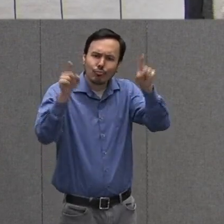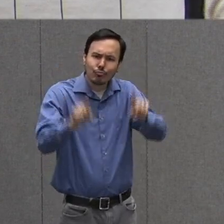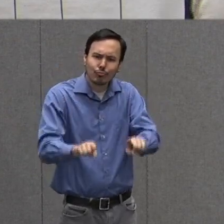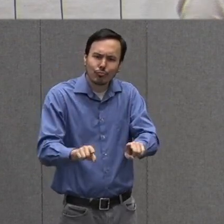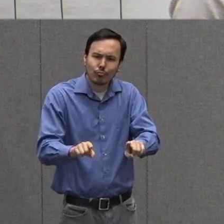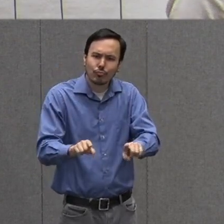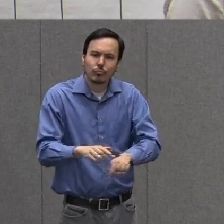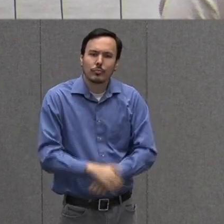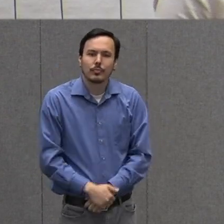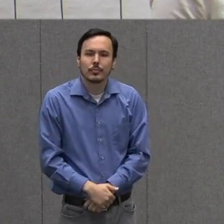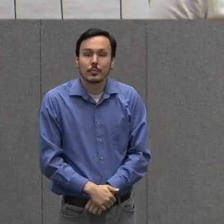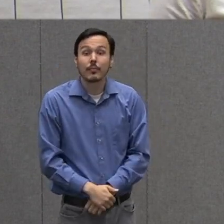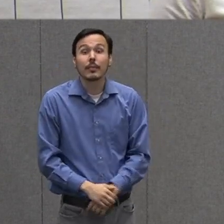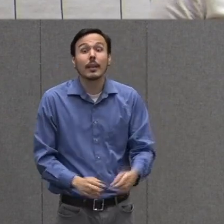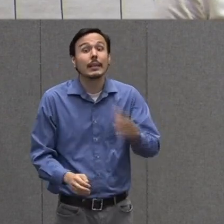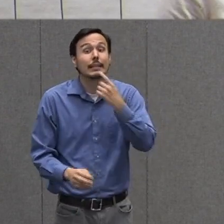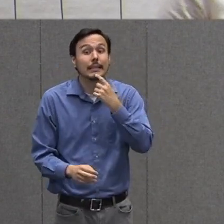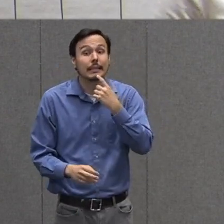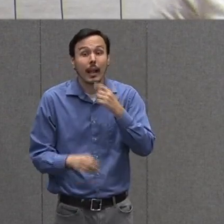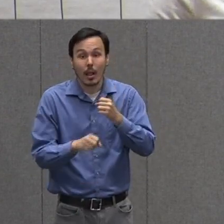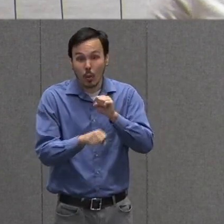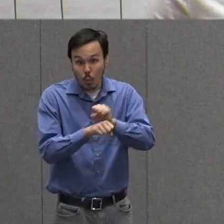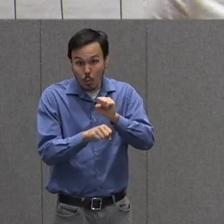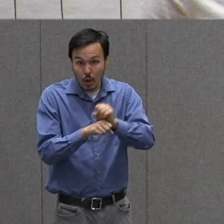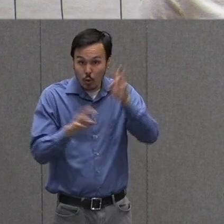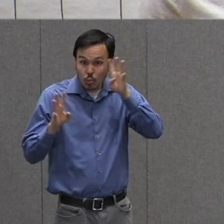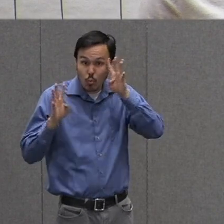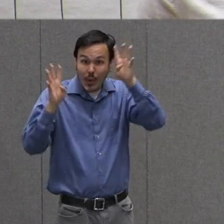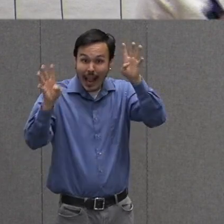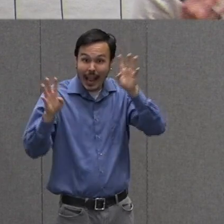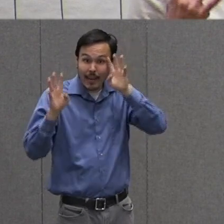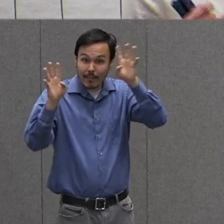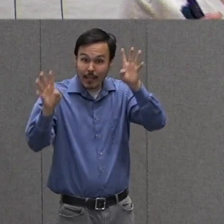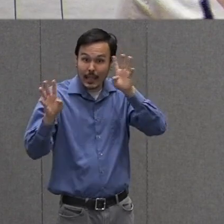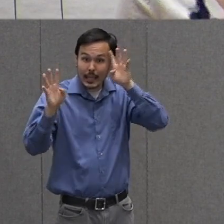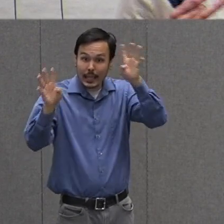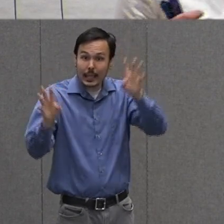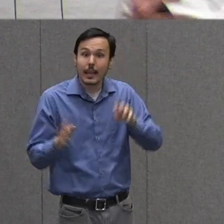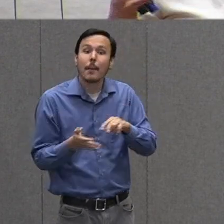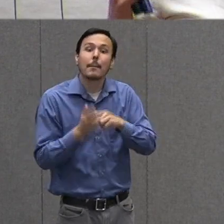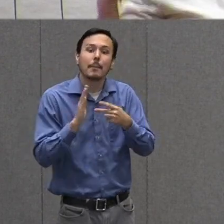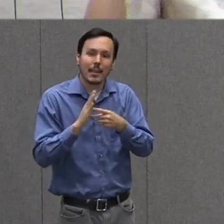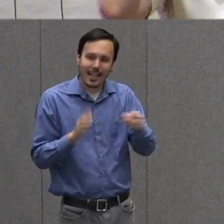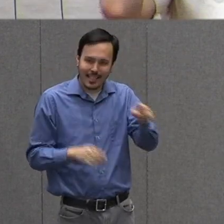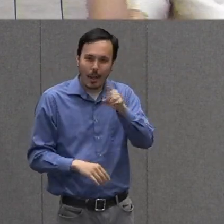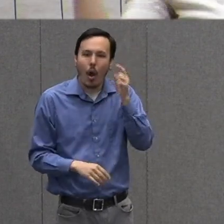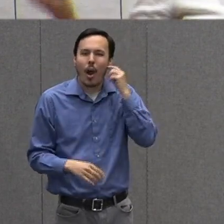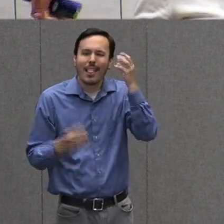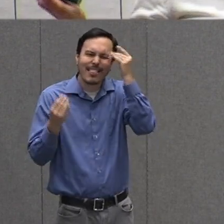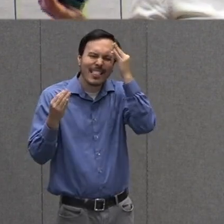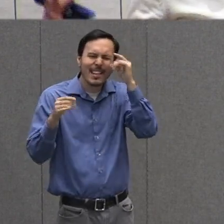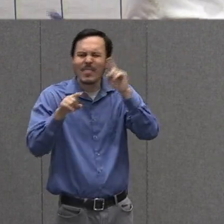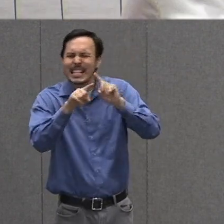When we say that they work creatively, that means that they are thinking of many ideas